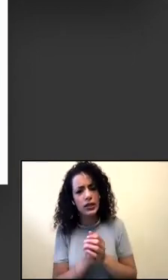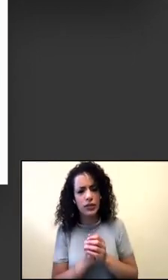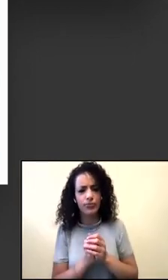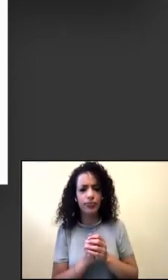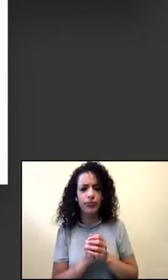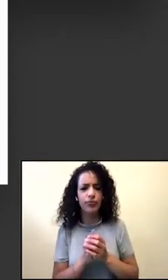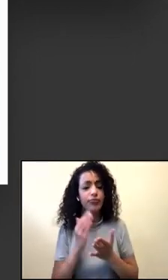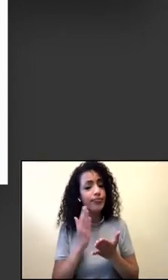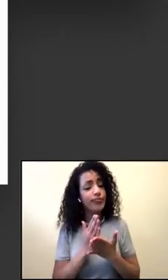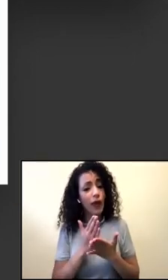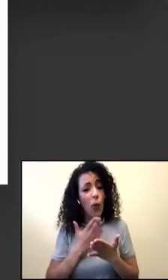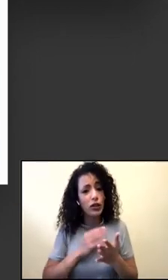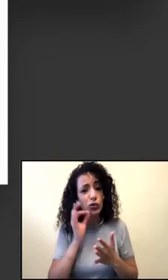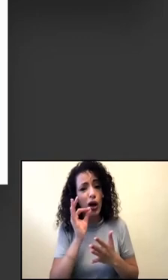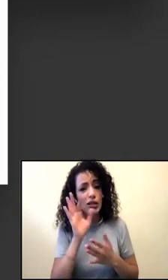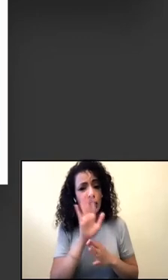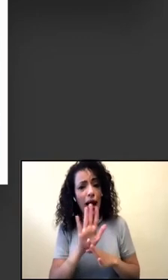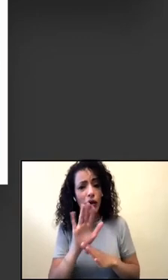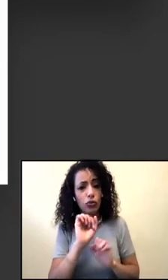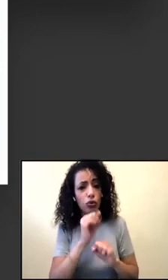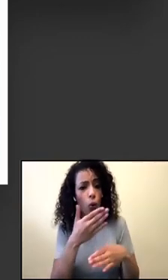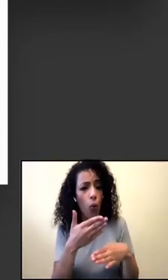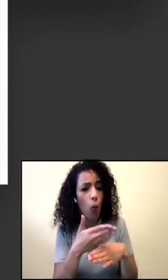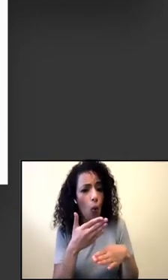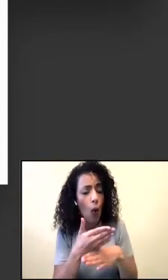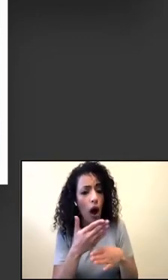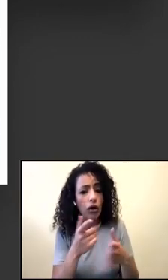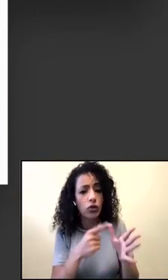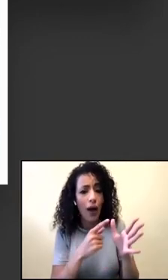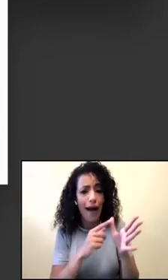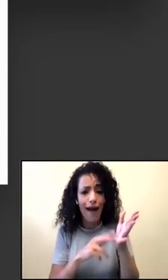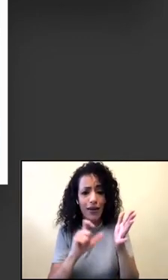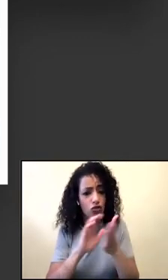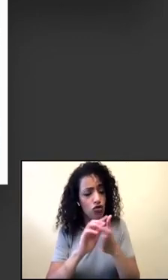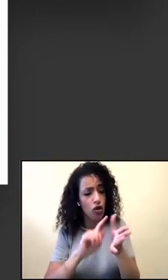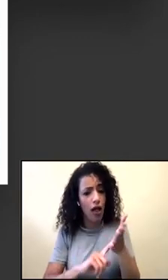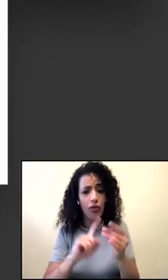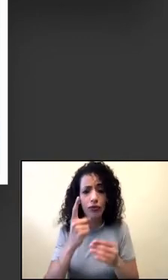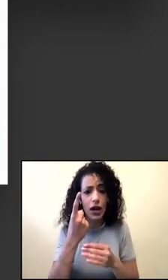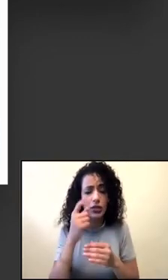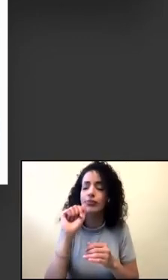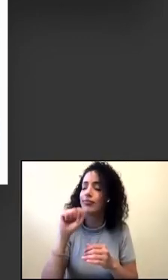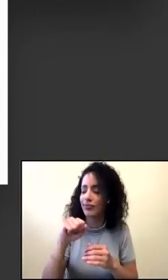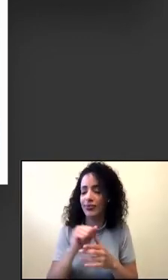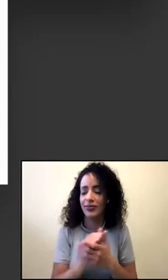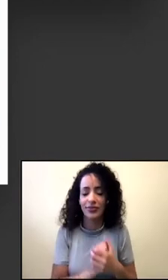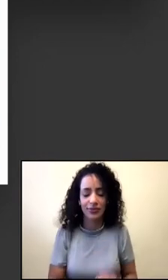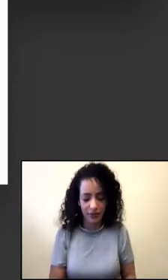Aanchal, I would start with you if that's okay. Sure, so the stories that I record are from the